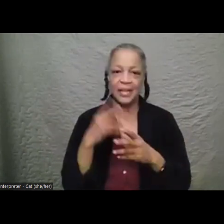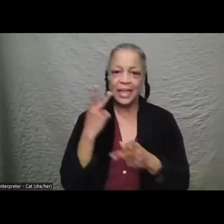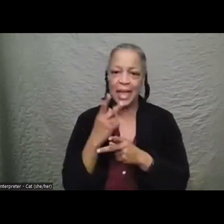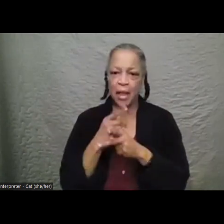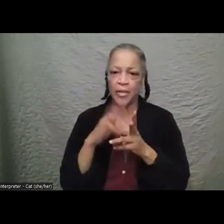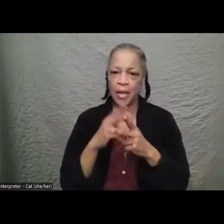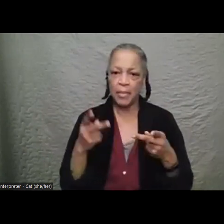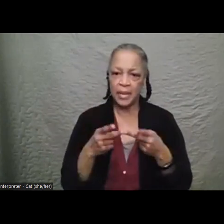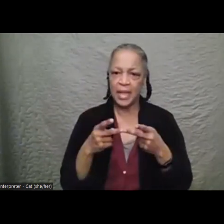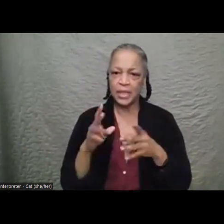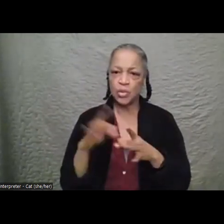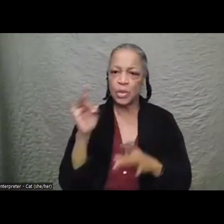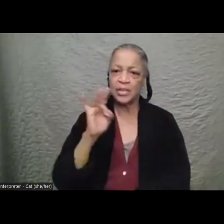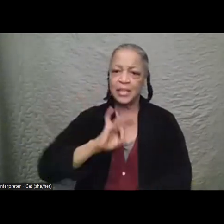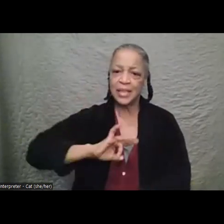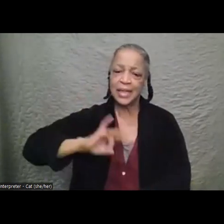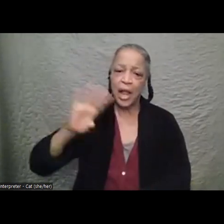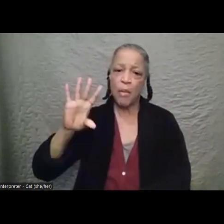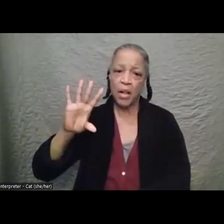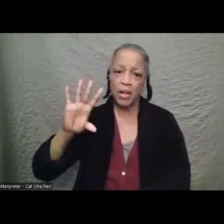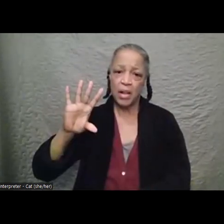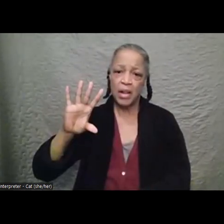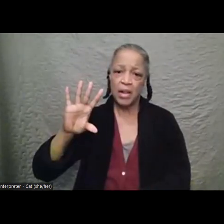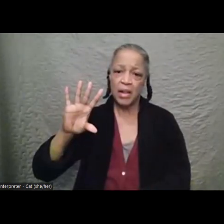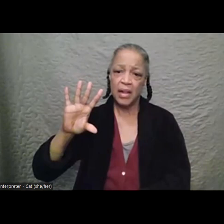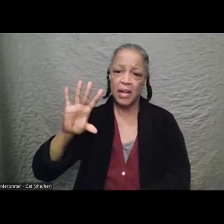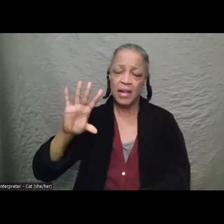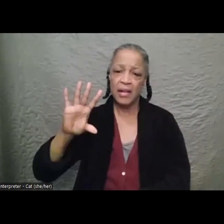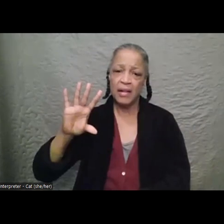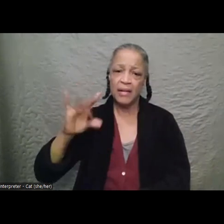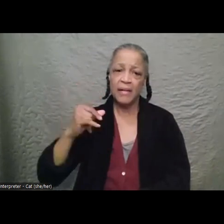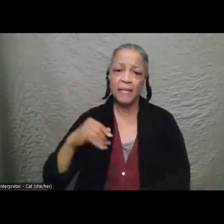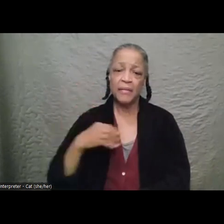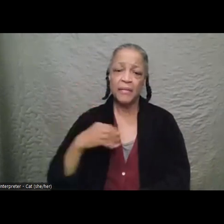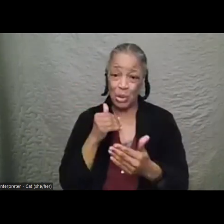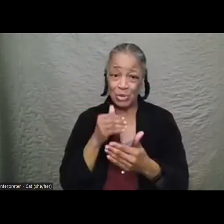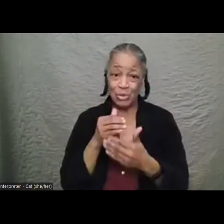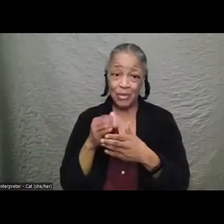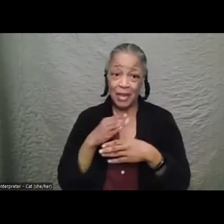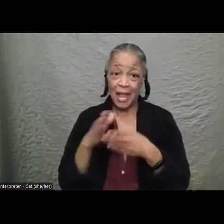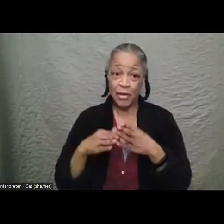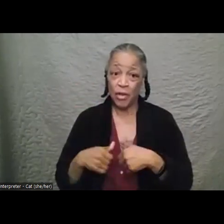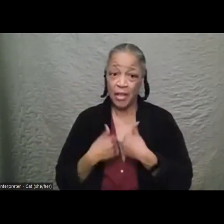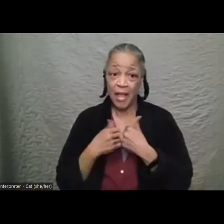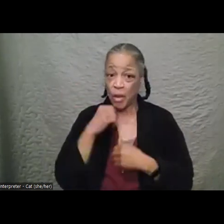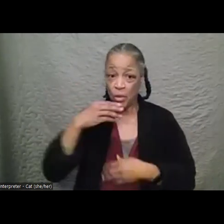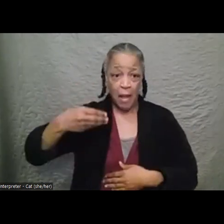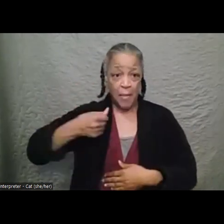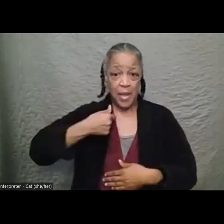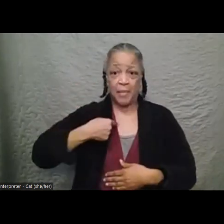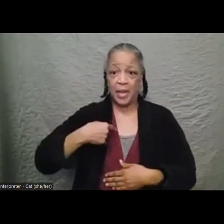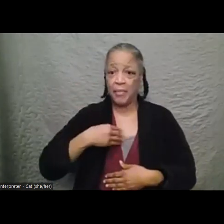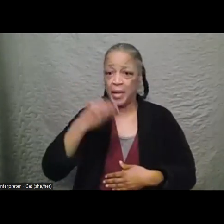Towards the end, I was not getting paid and did not care about the salary.